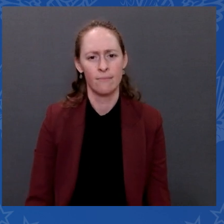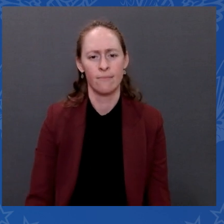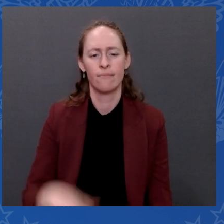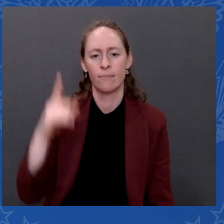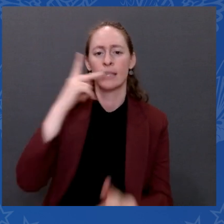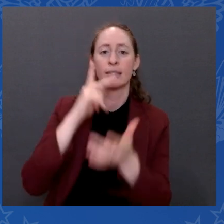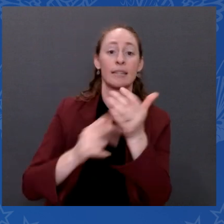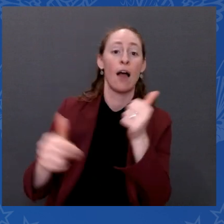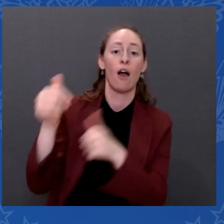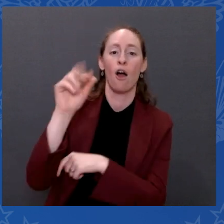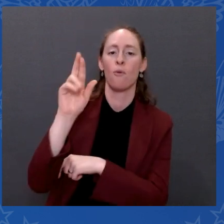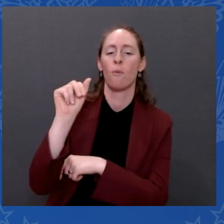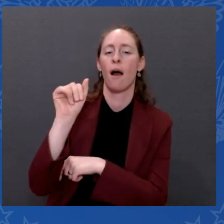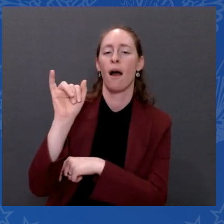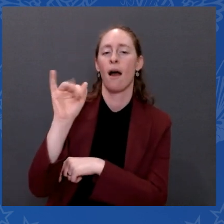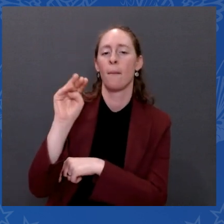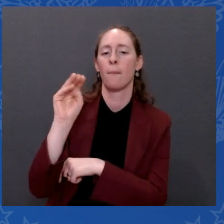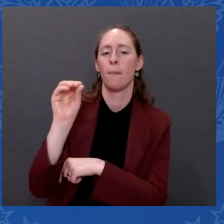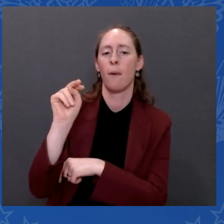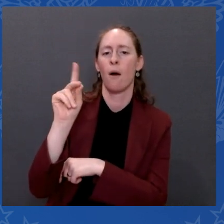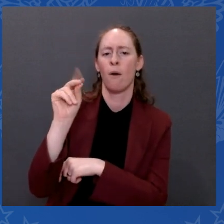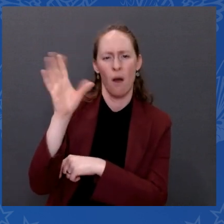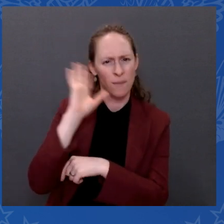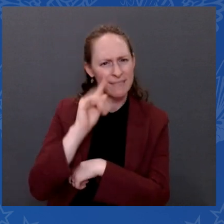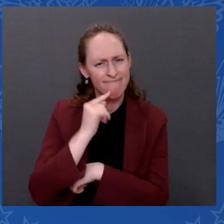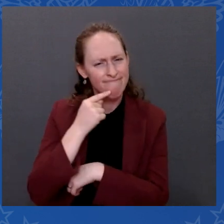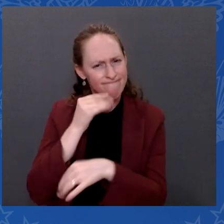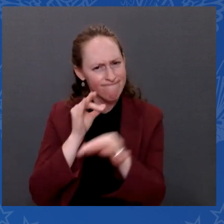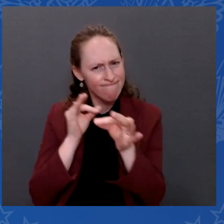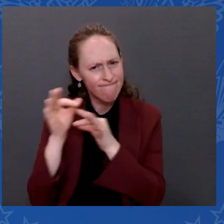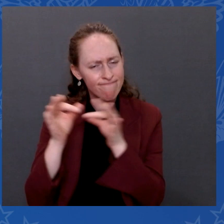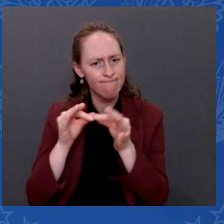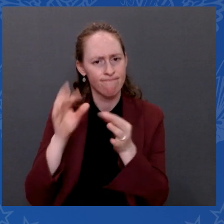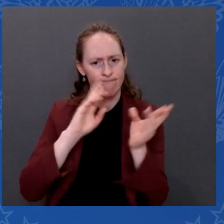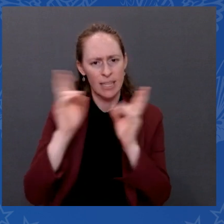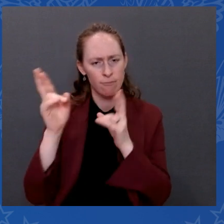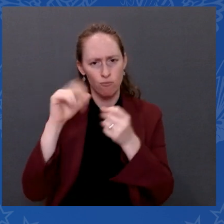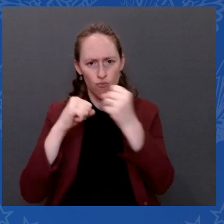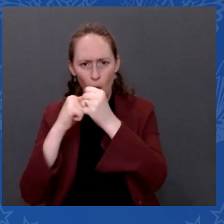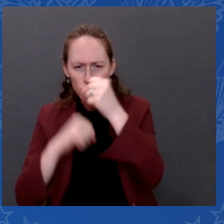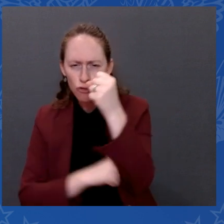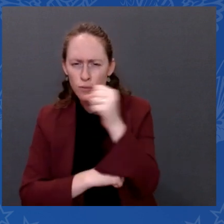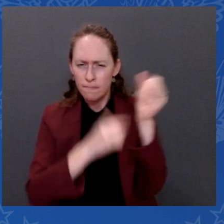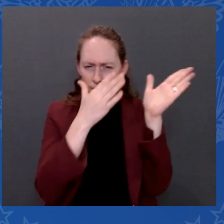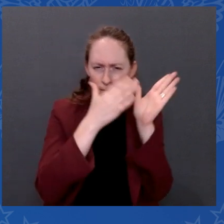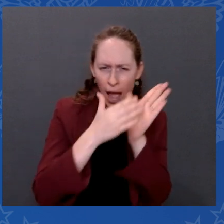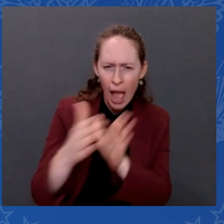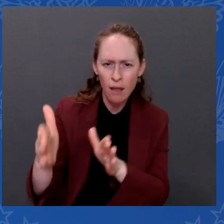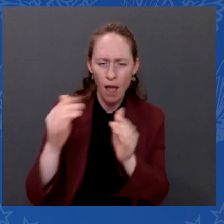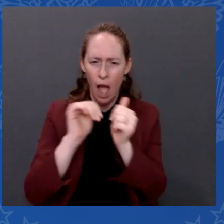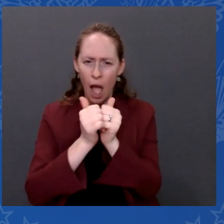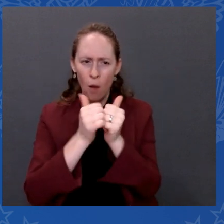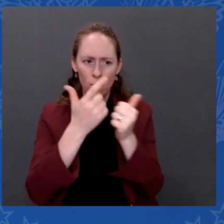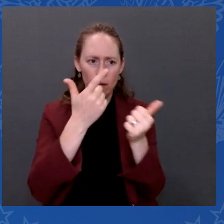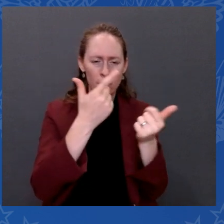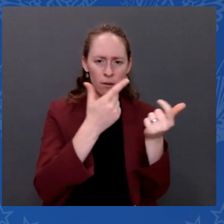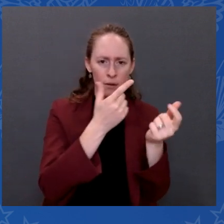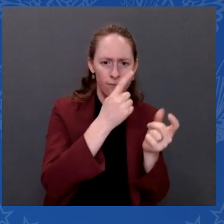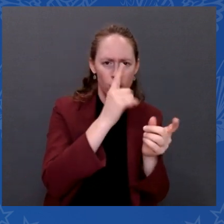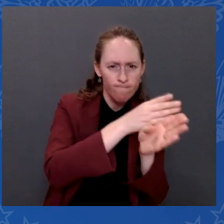that will protect taxpayers' dollars and the interests of the American workers, small businesses, and the communities in which they reside.